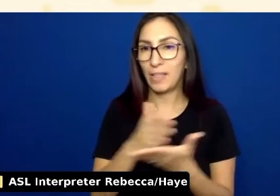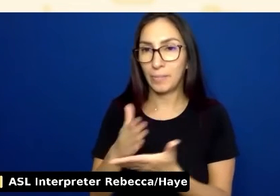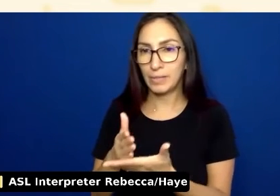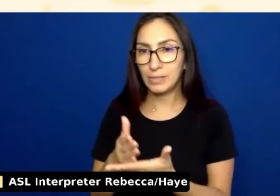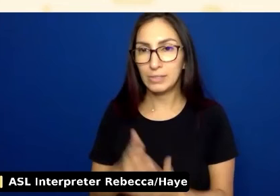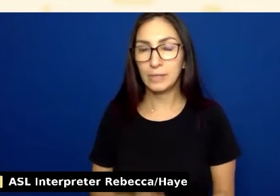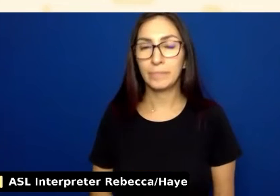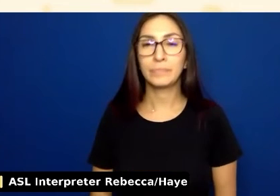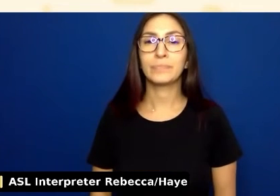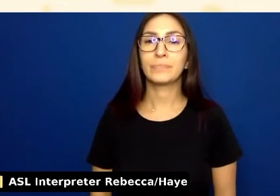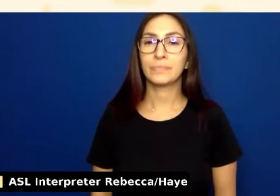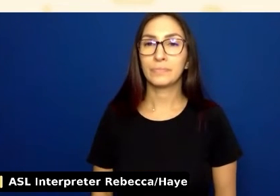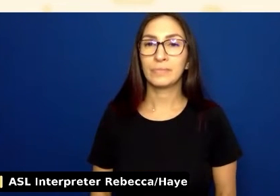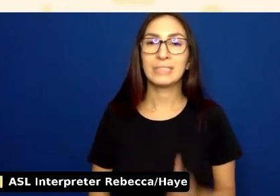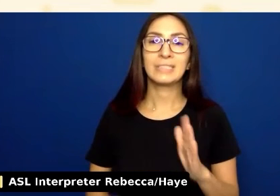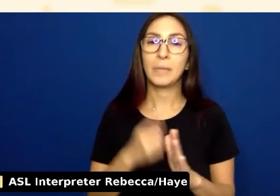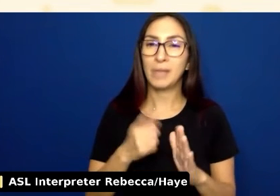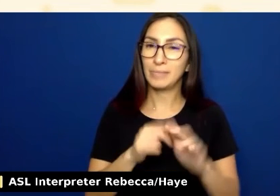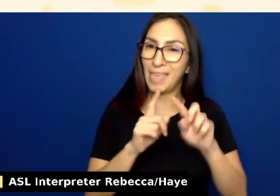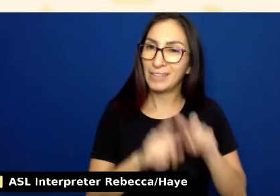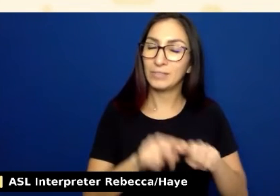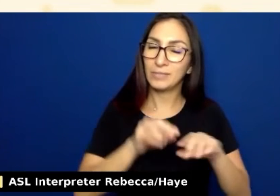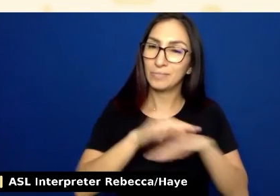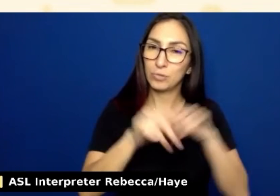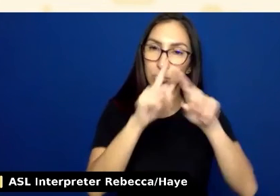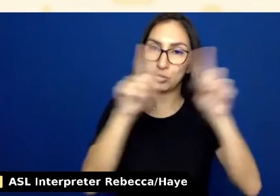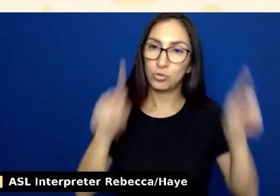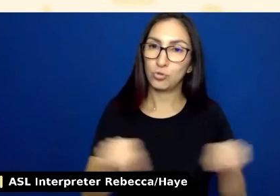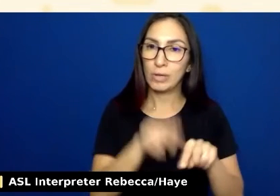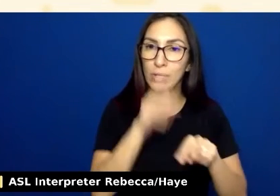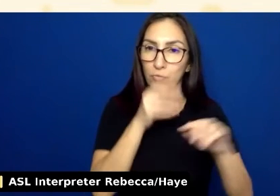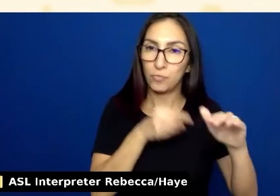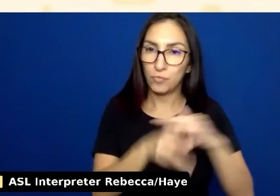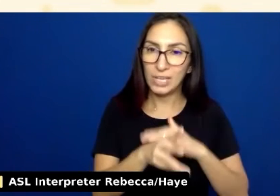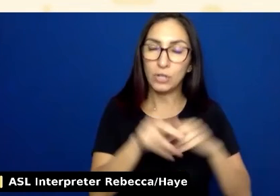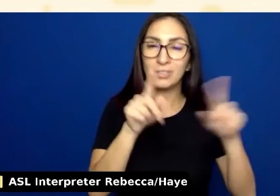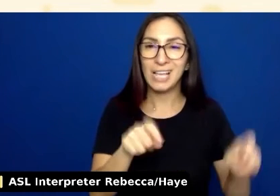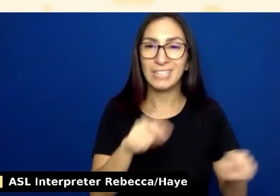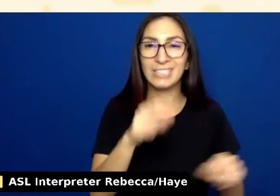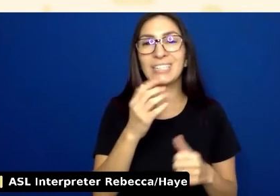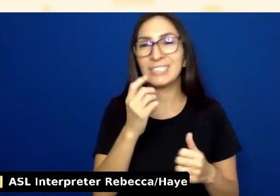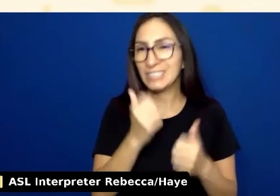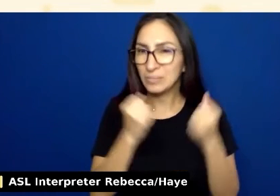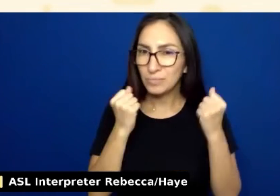Many people believe every element on the page or every piece of content on the page needs to be tabbable.